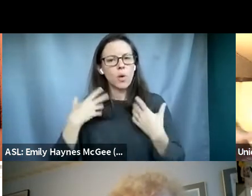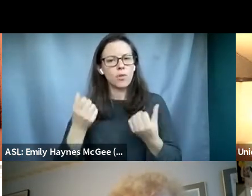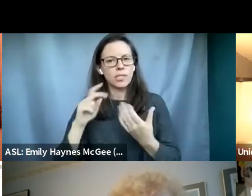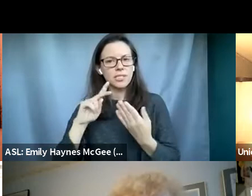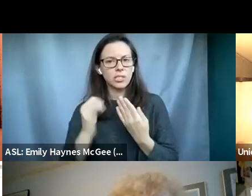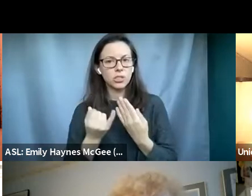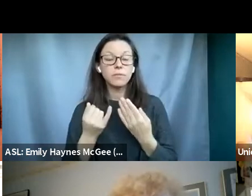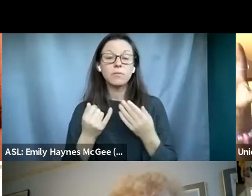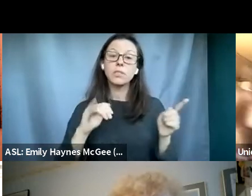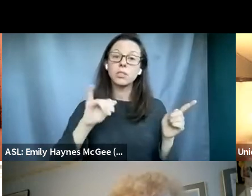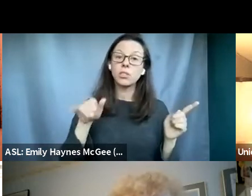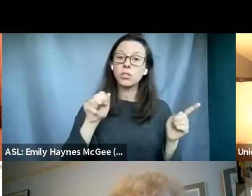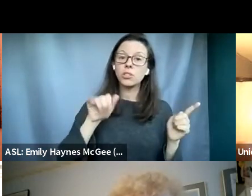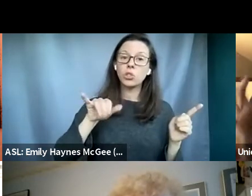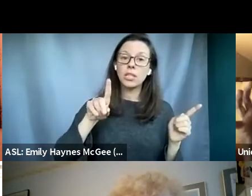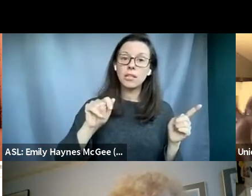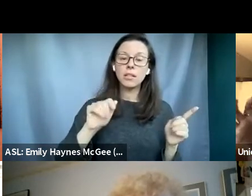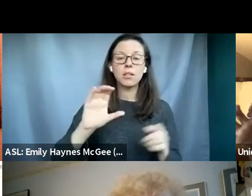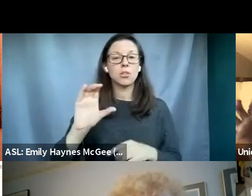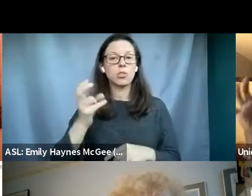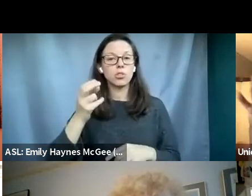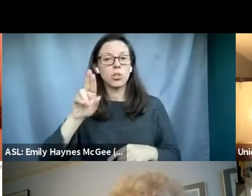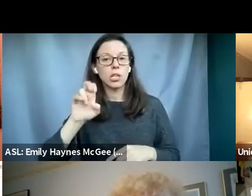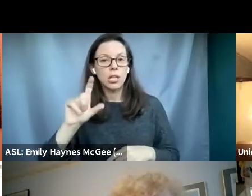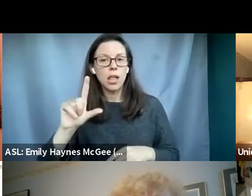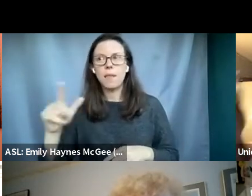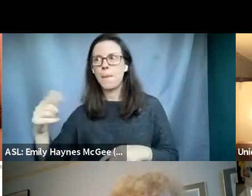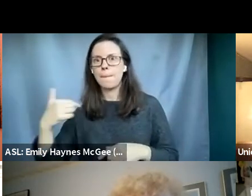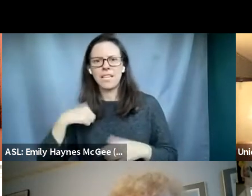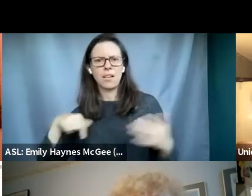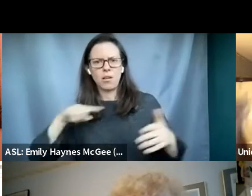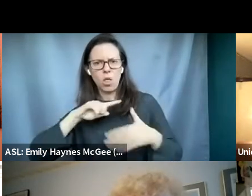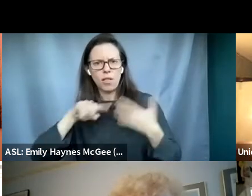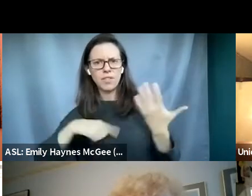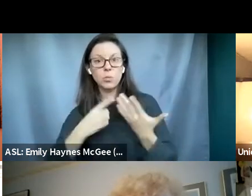Charnell, me, all of these folks, were also wanting to continue their own creative vision